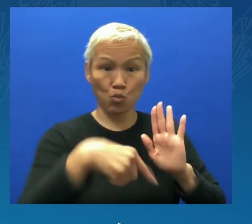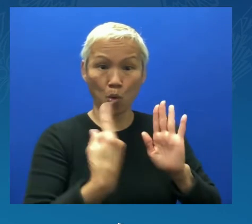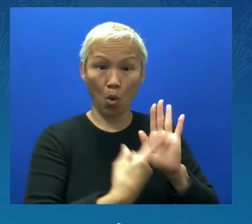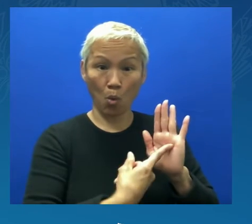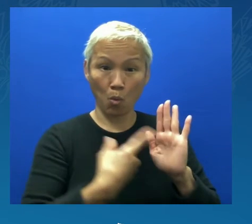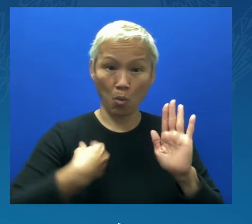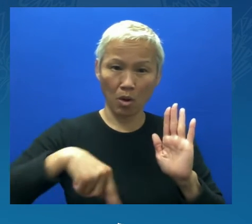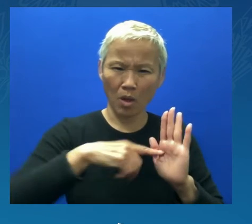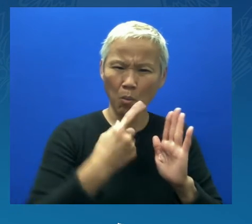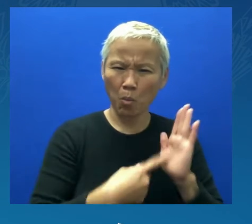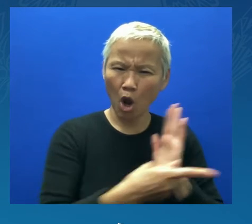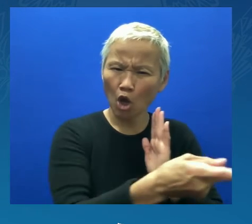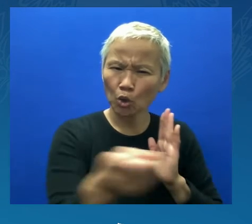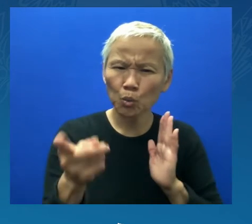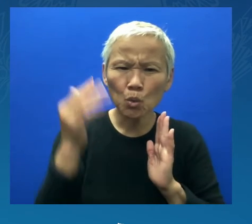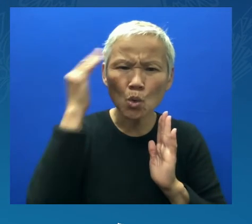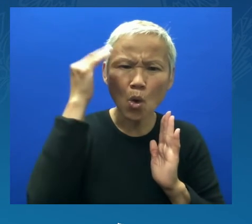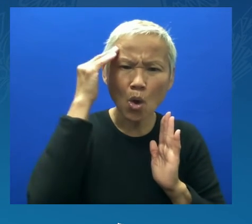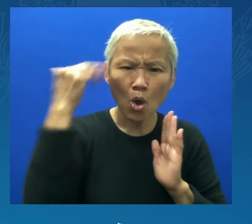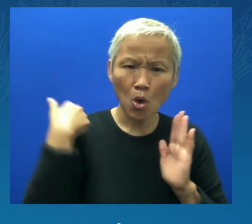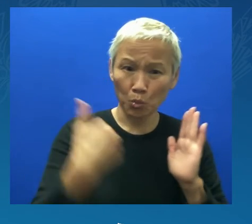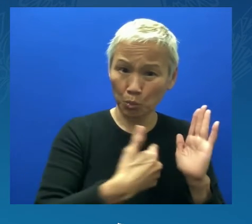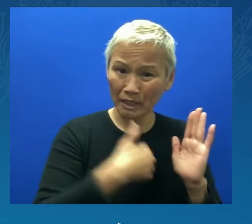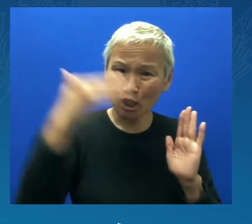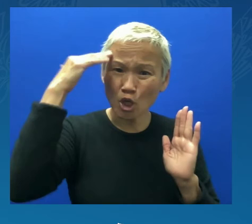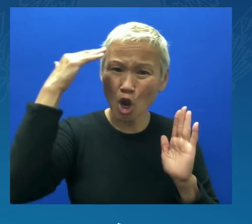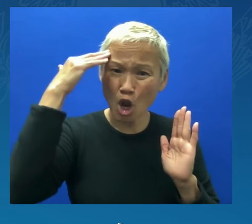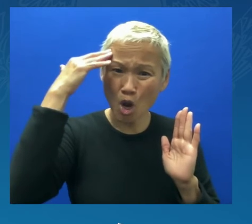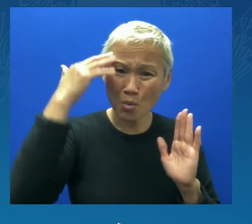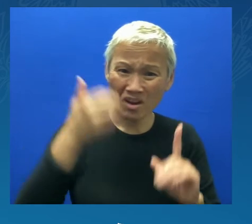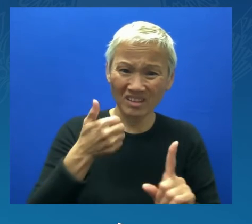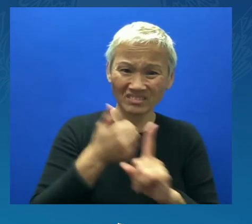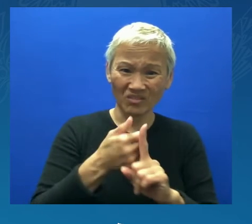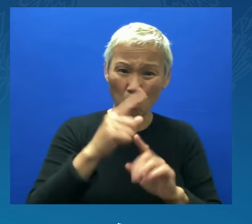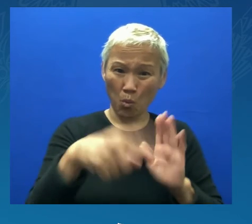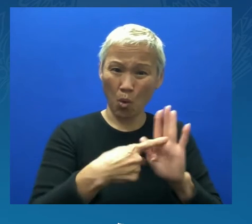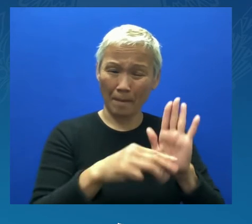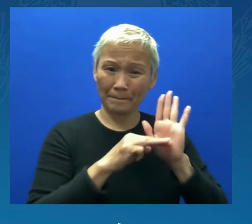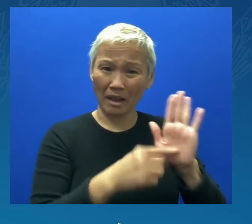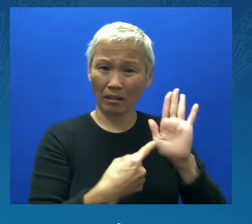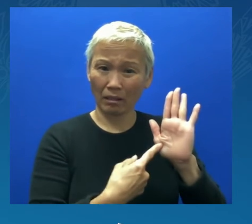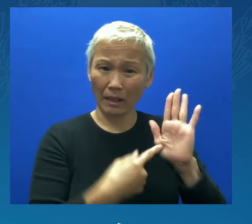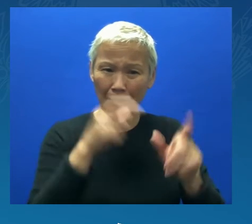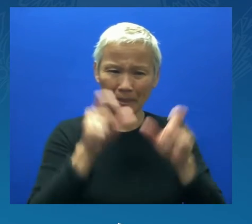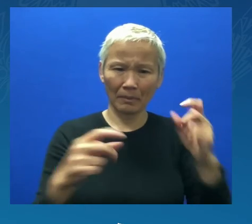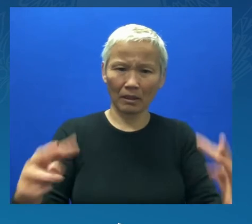When you're a role model, people watch what you do to see